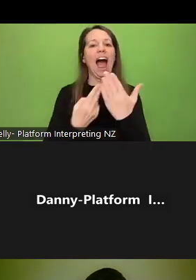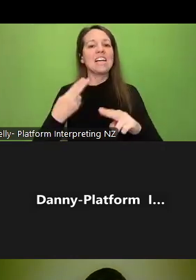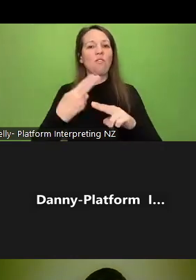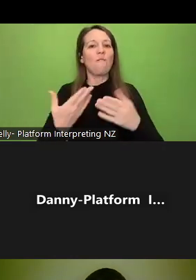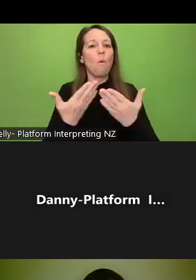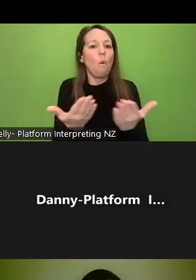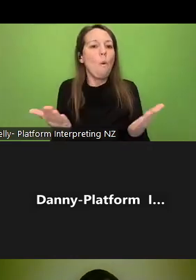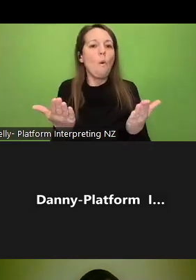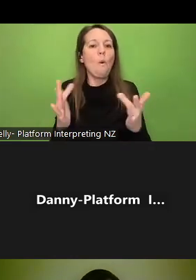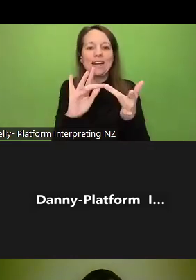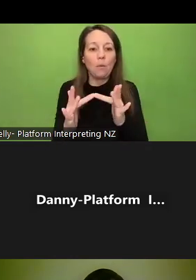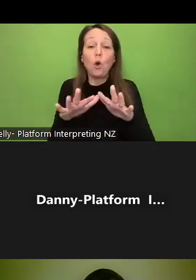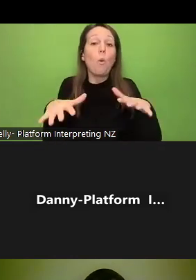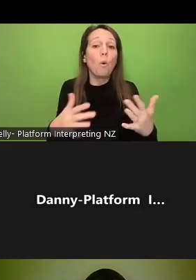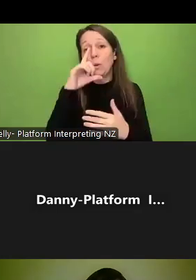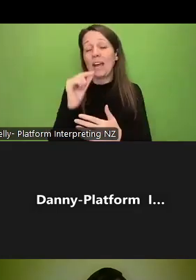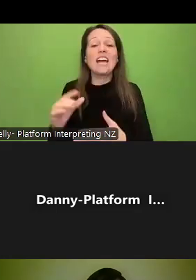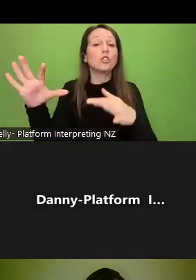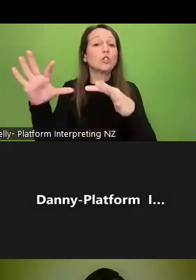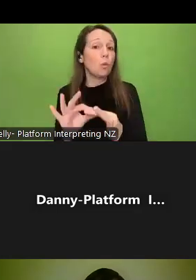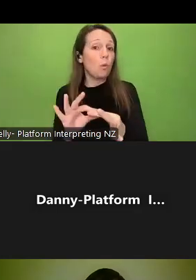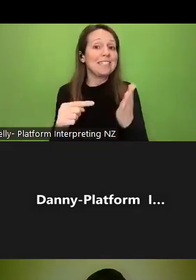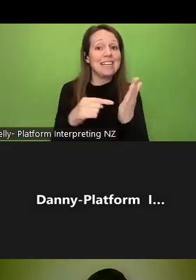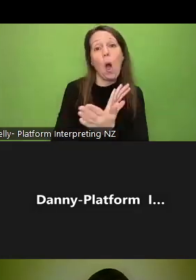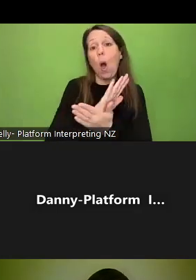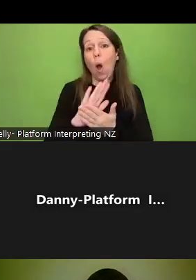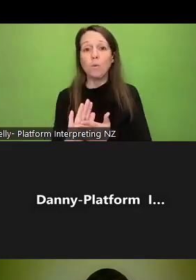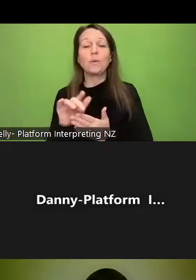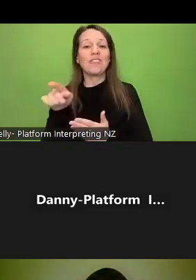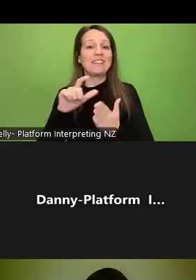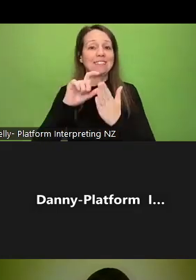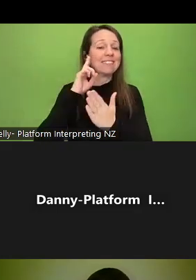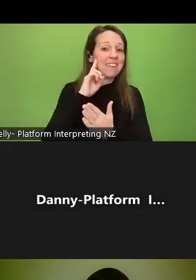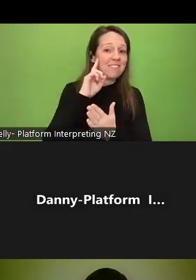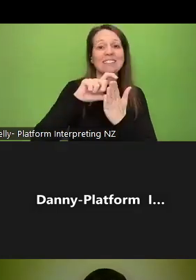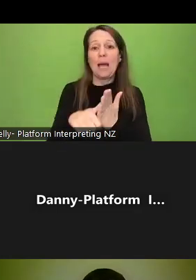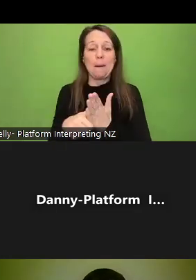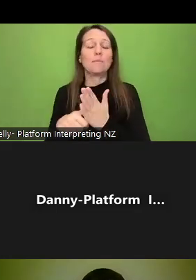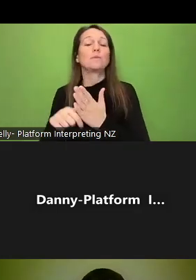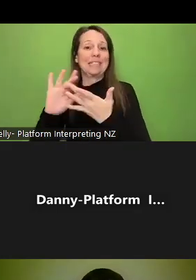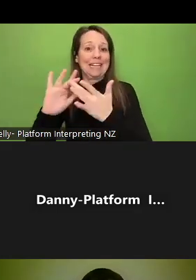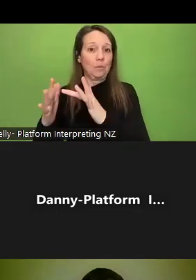and you can sign up for our newsletters, you can connect with us online and in person,